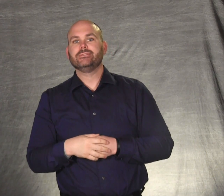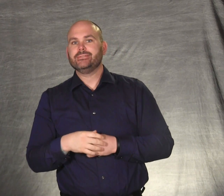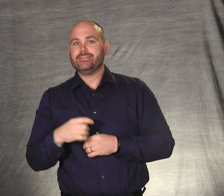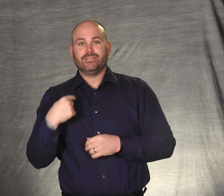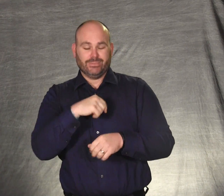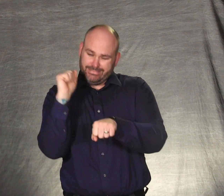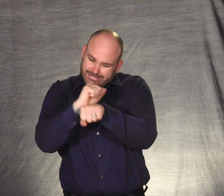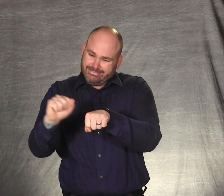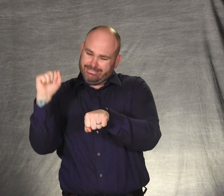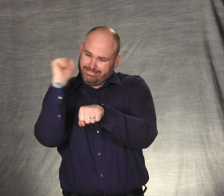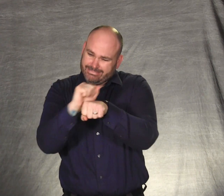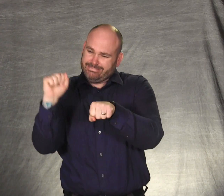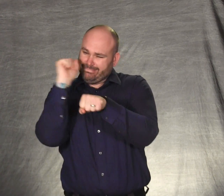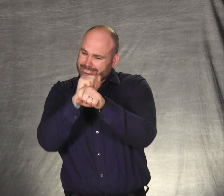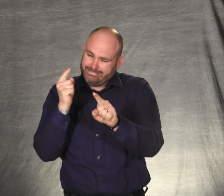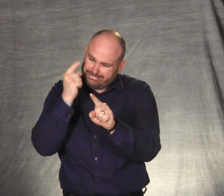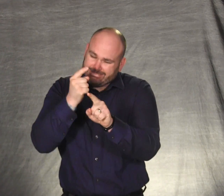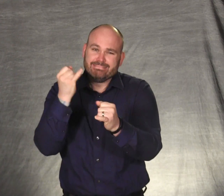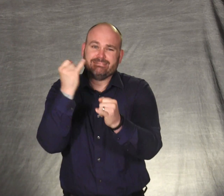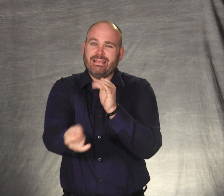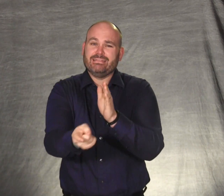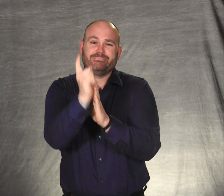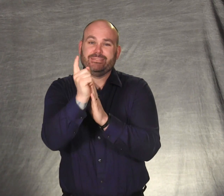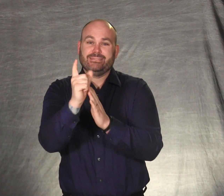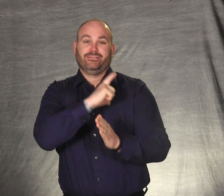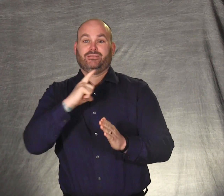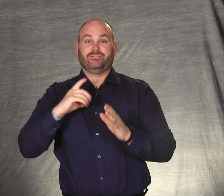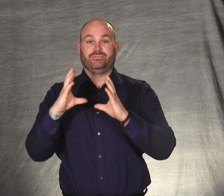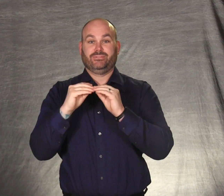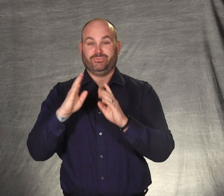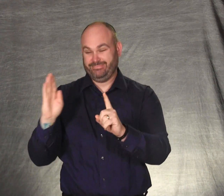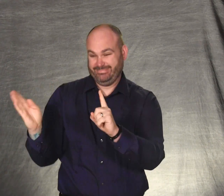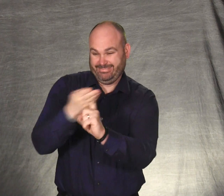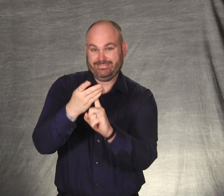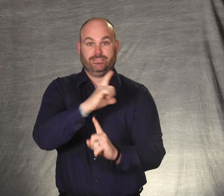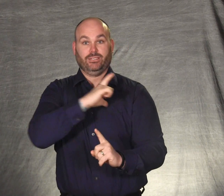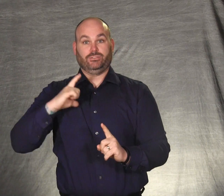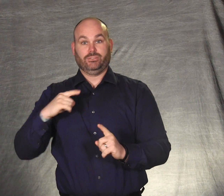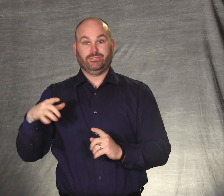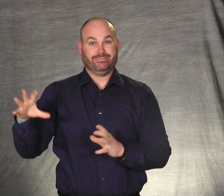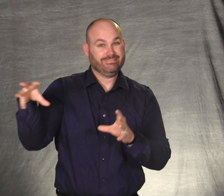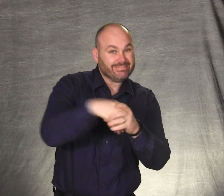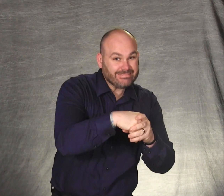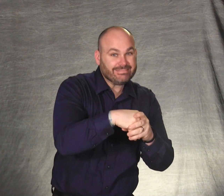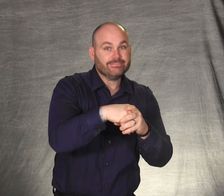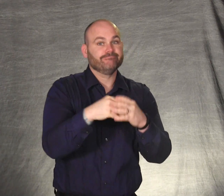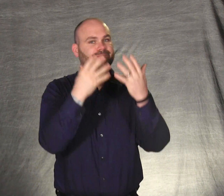We worked very hard up until the last minutes of the legislative session trying to convince legislators to include it.